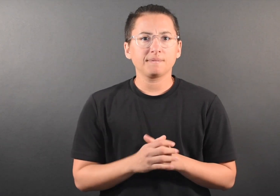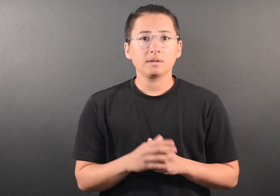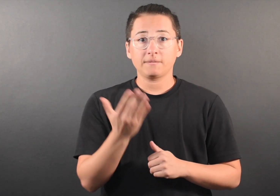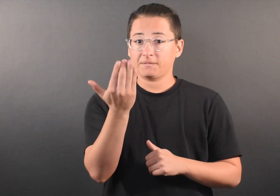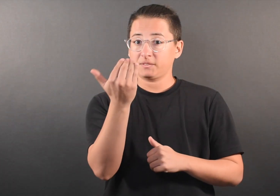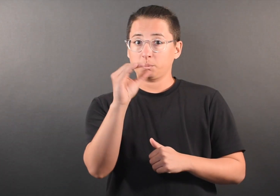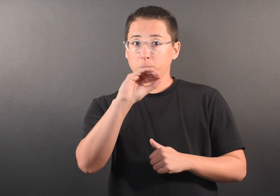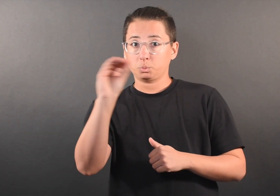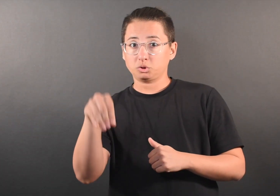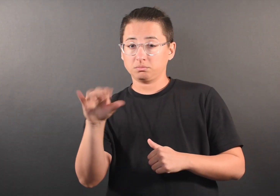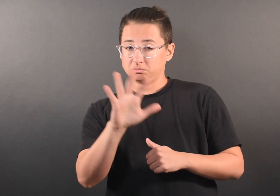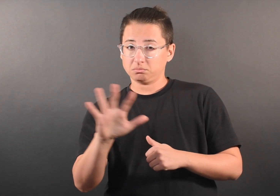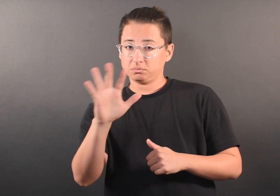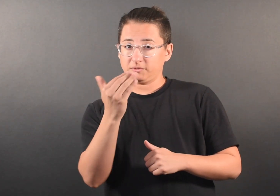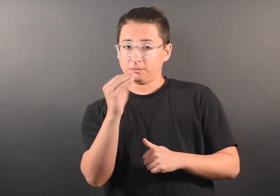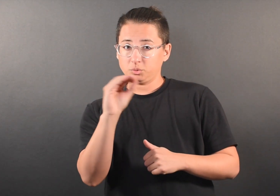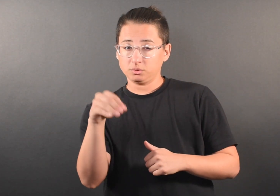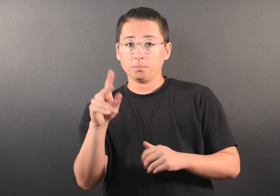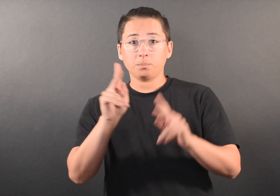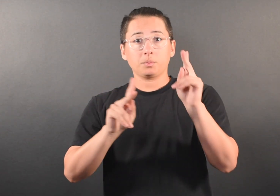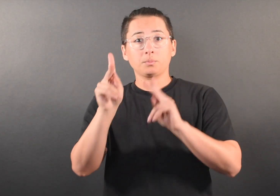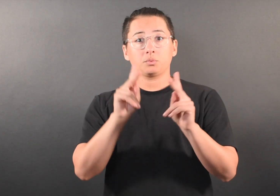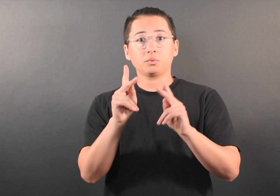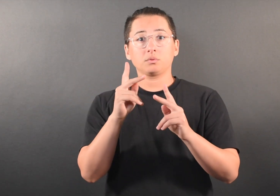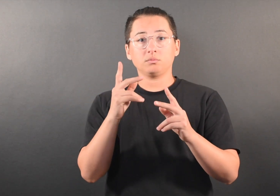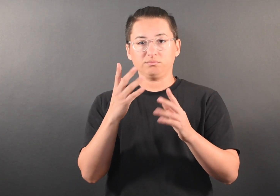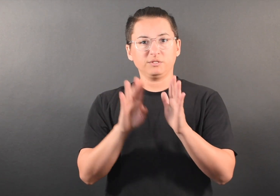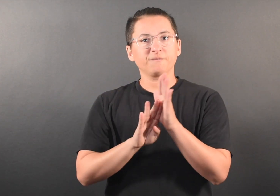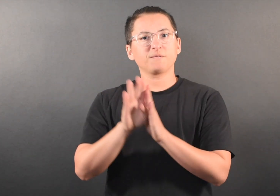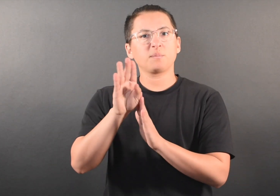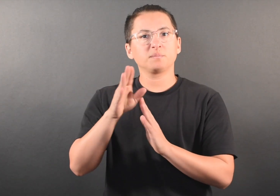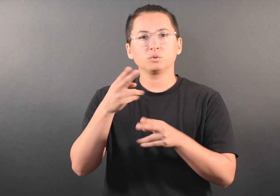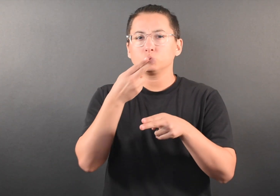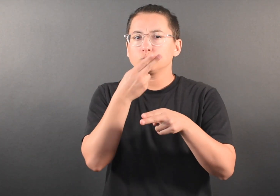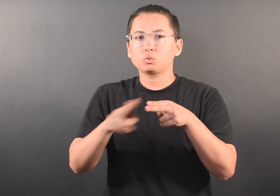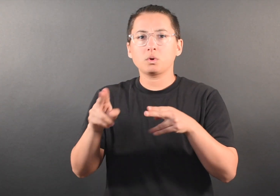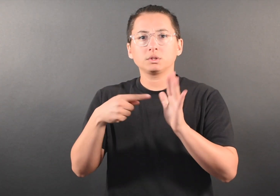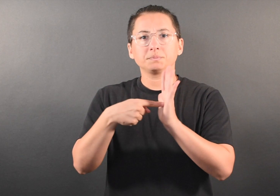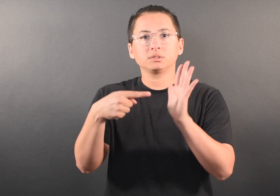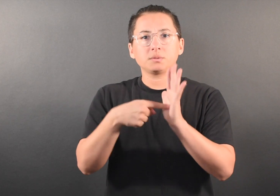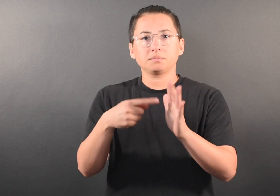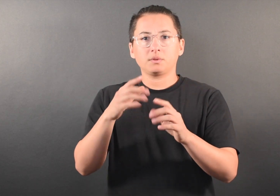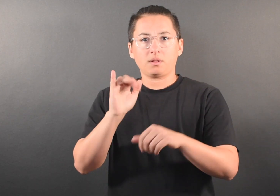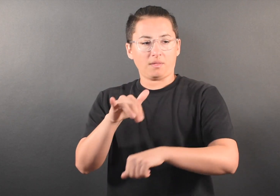About 15% of people developed short lived symptoms at the site of the injection.